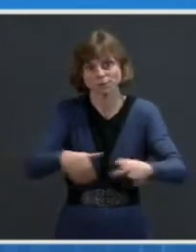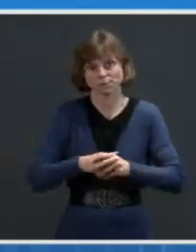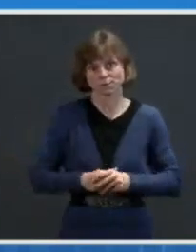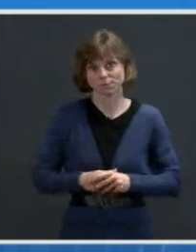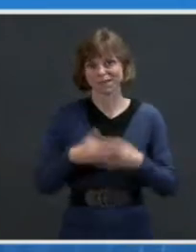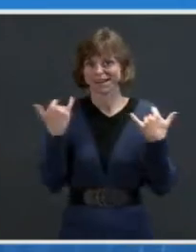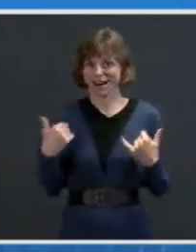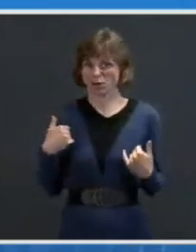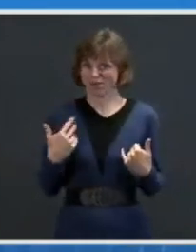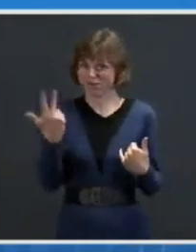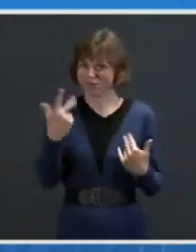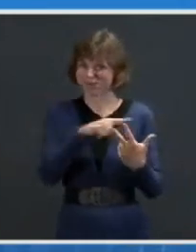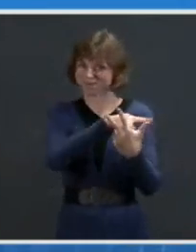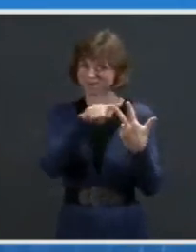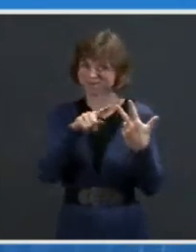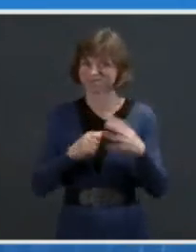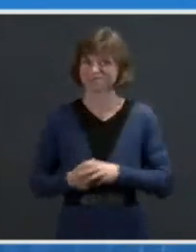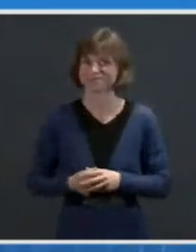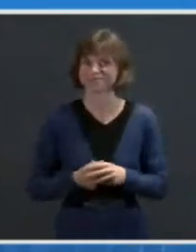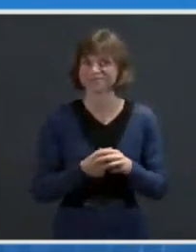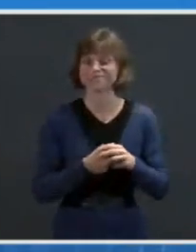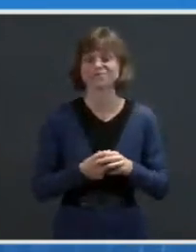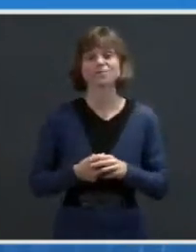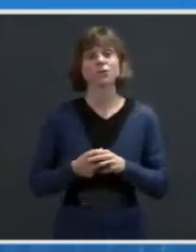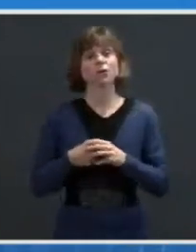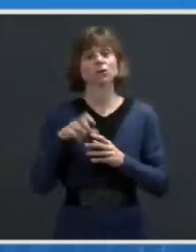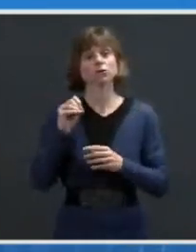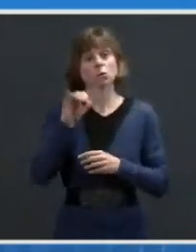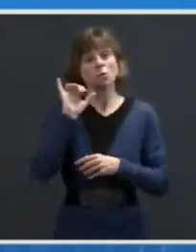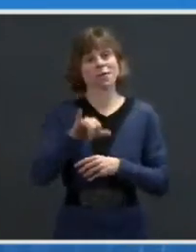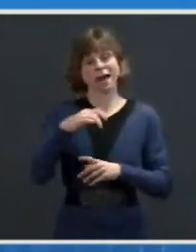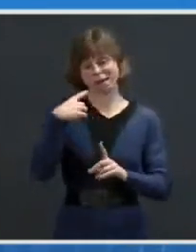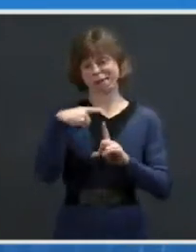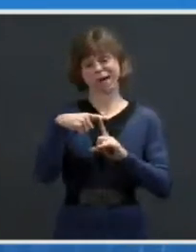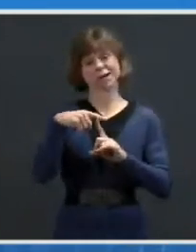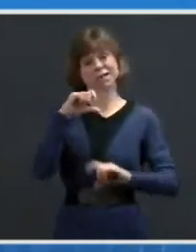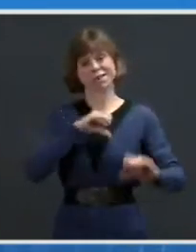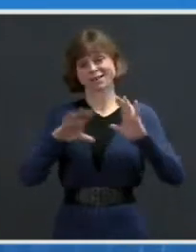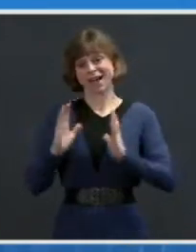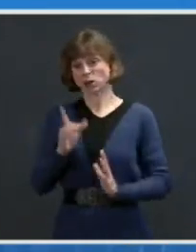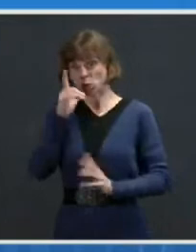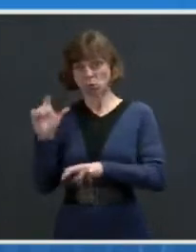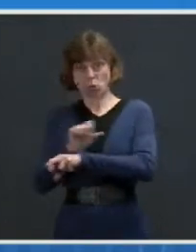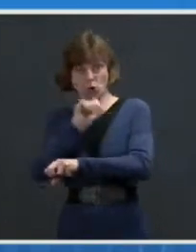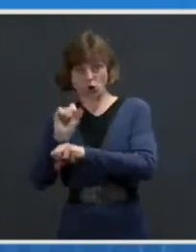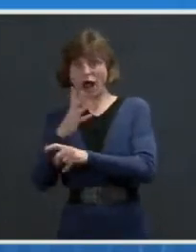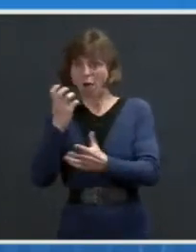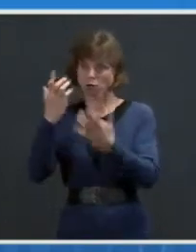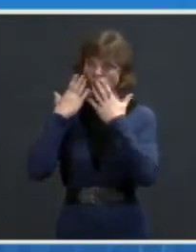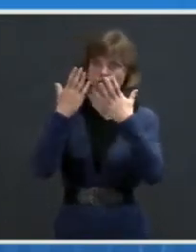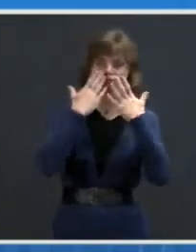ARE CRITICAL TOOL OF BRINGING THIS PANDEMIC TO AN END.